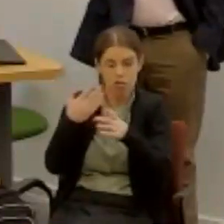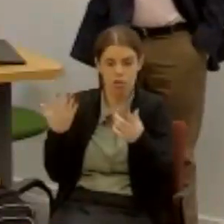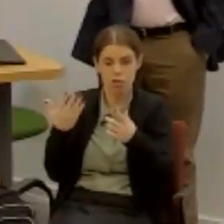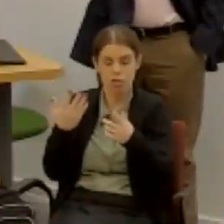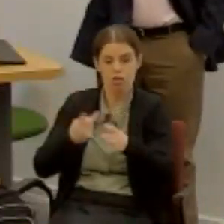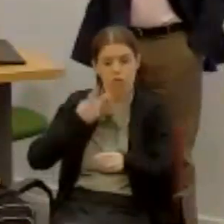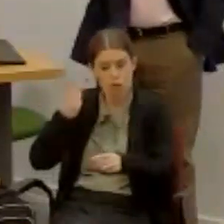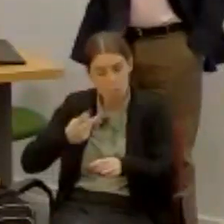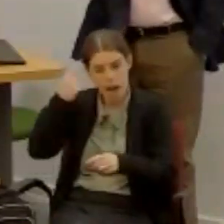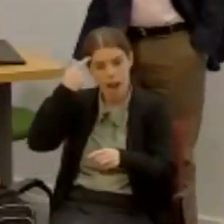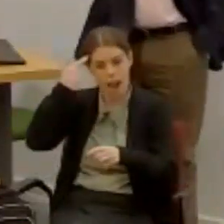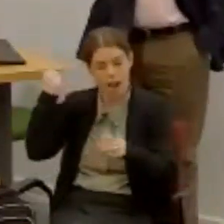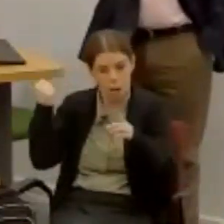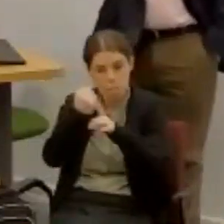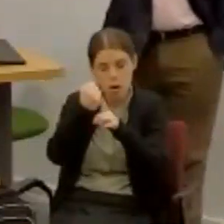head impact, exposure, contact sports.